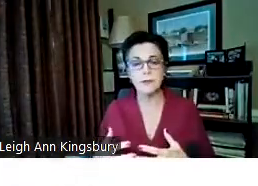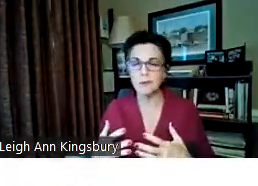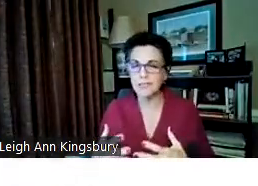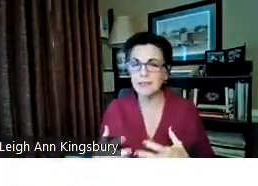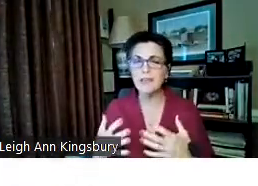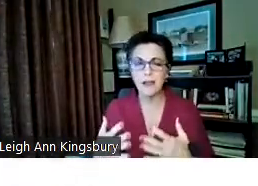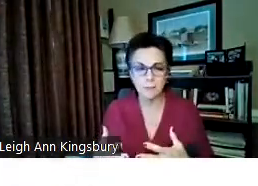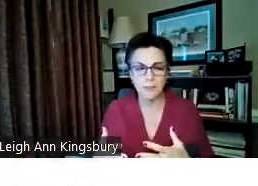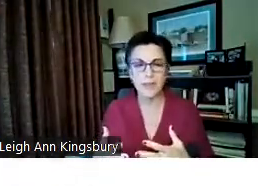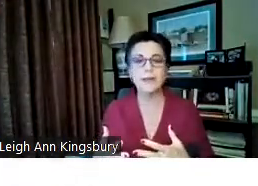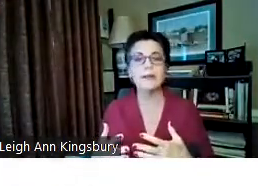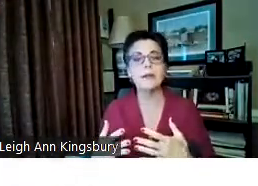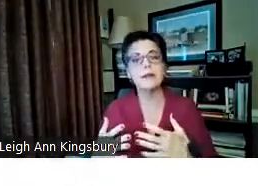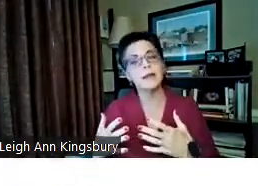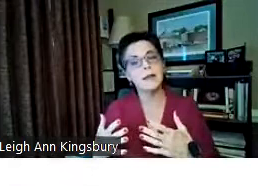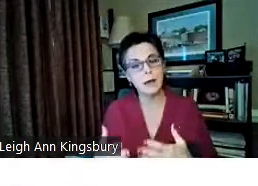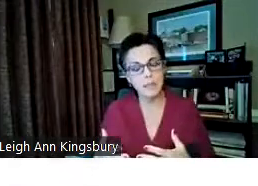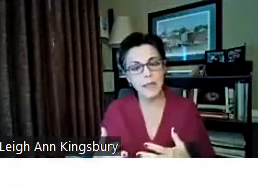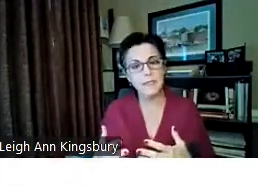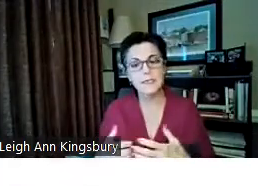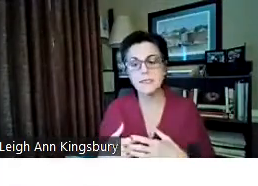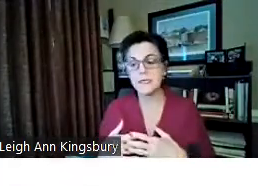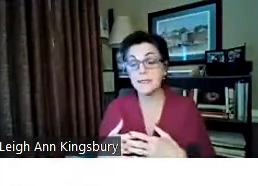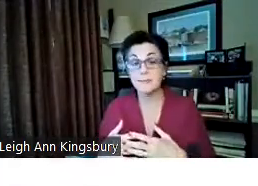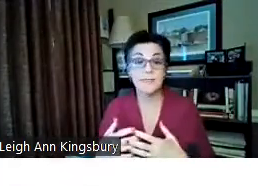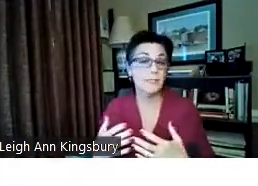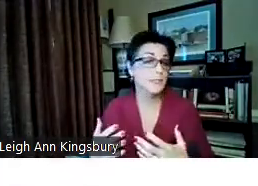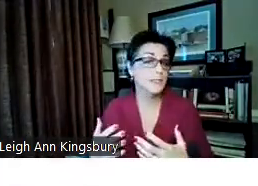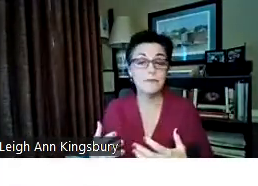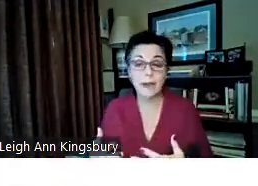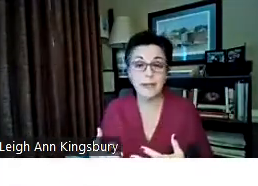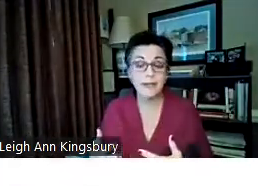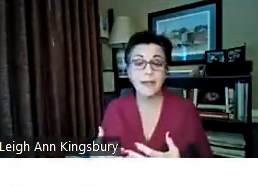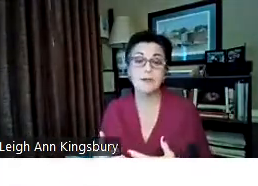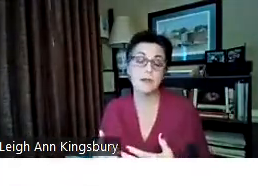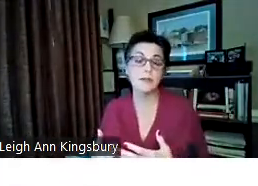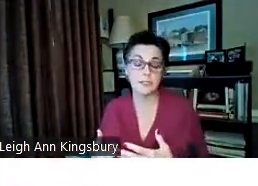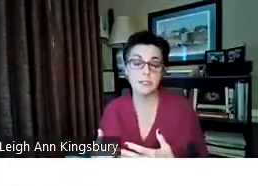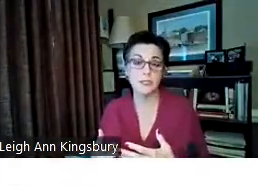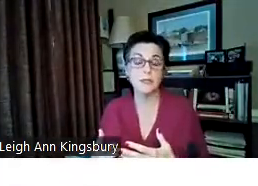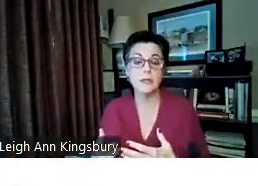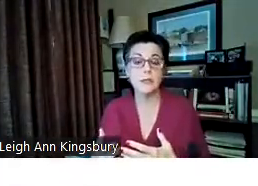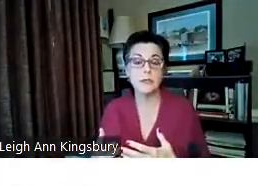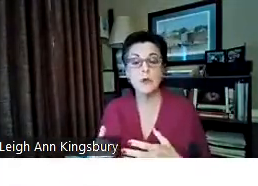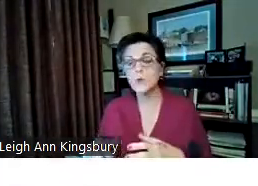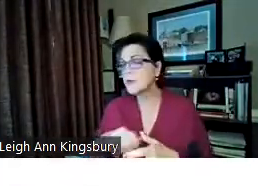really complicated, complex, potentially frightening healthcare decision, we'll